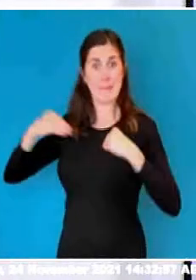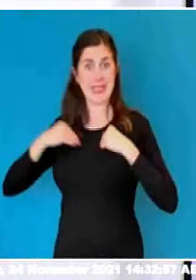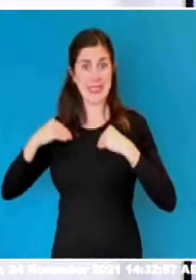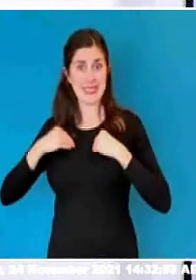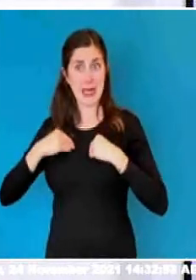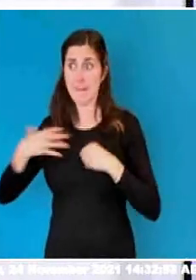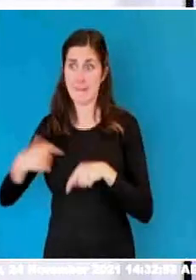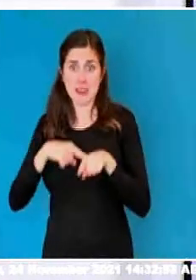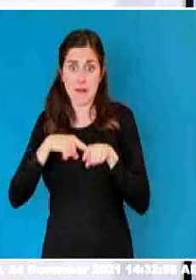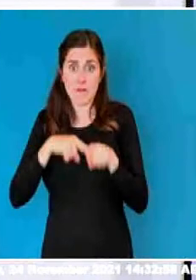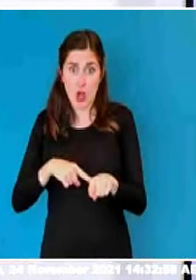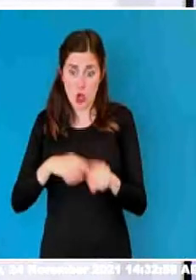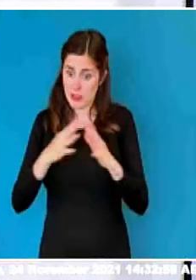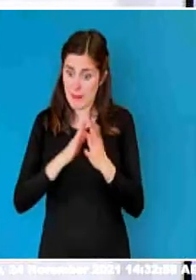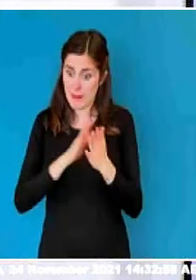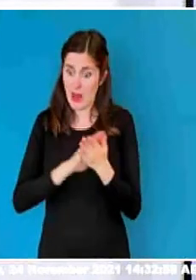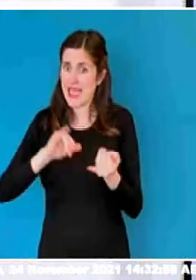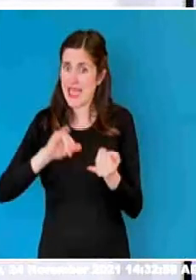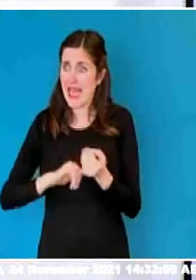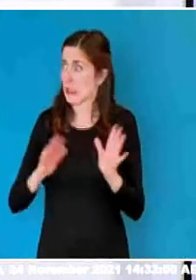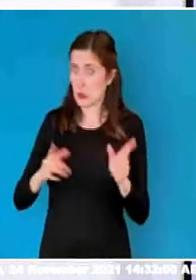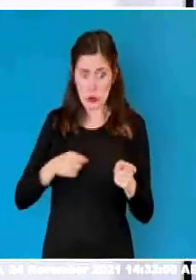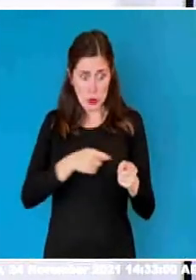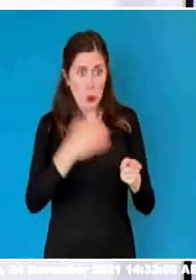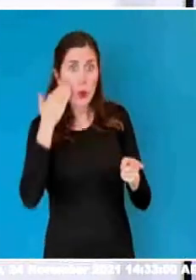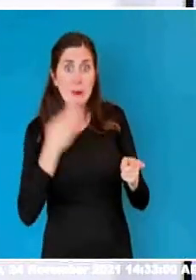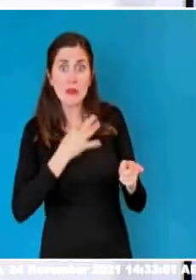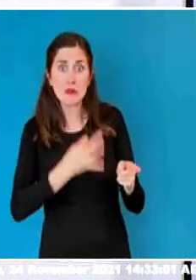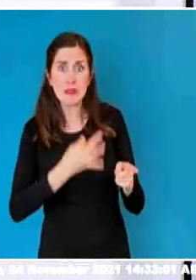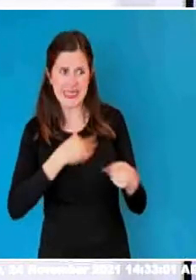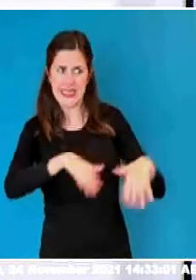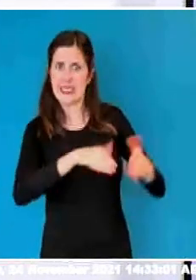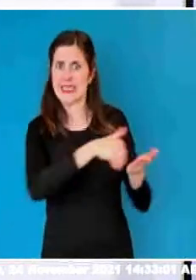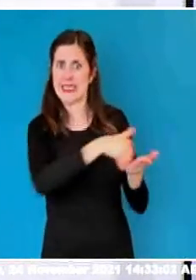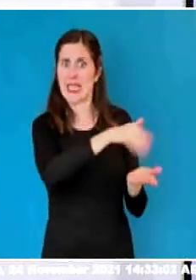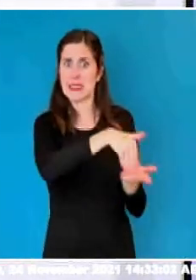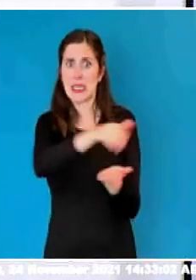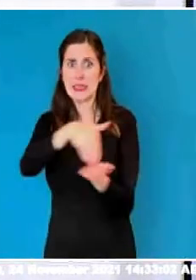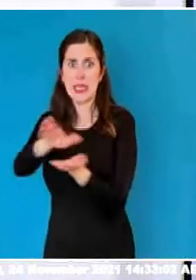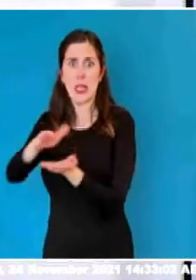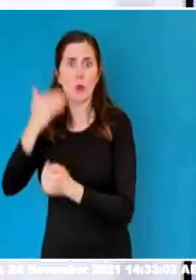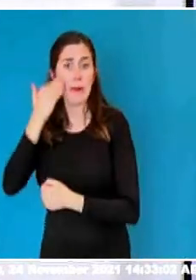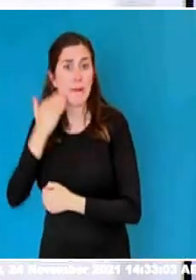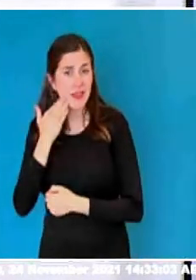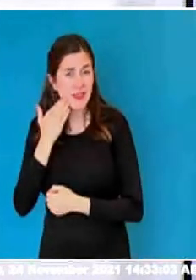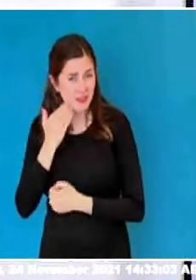workplace --- can I put that to you because if you apply that to disability, the